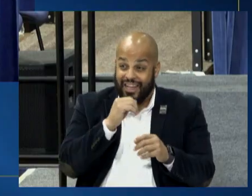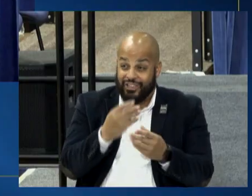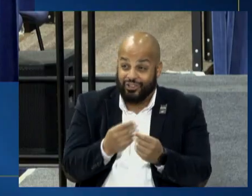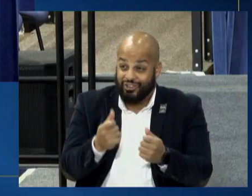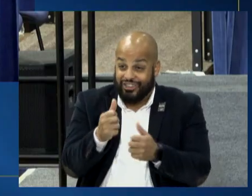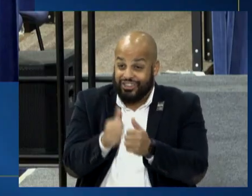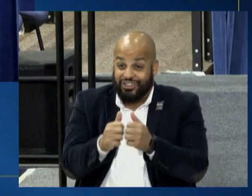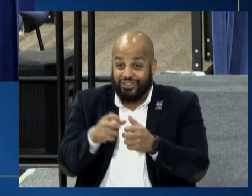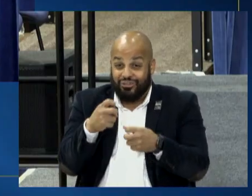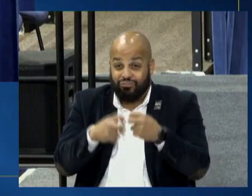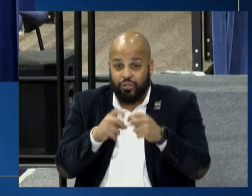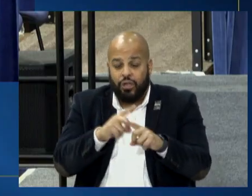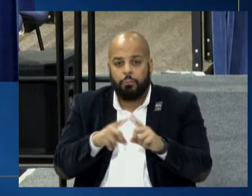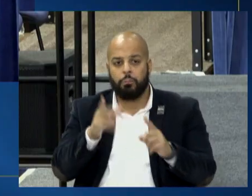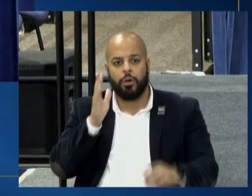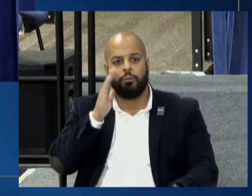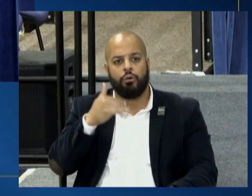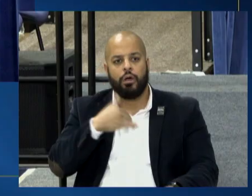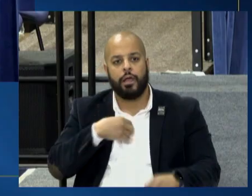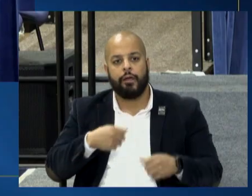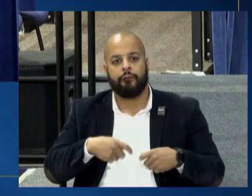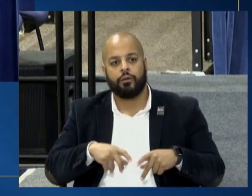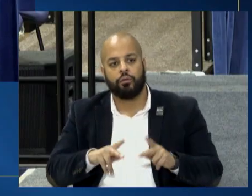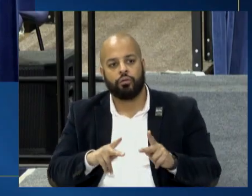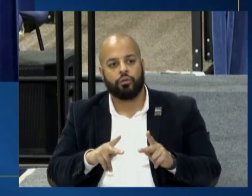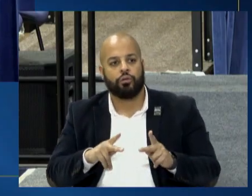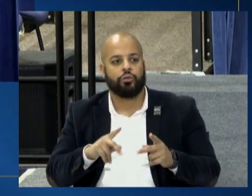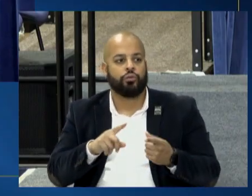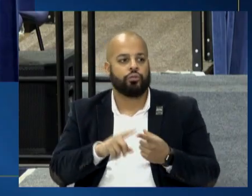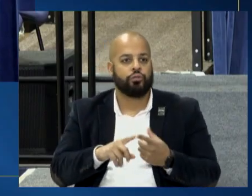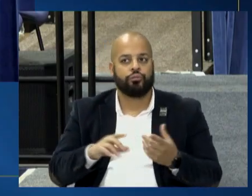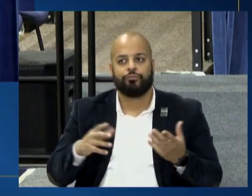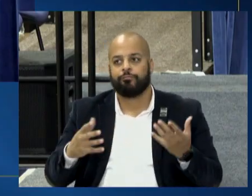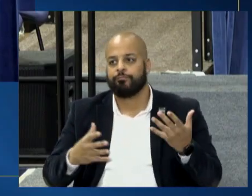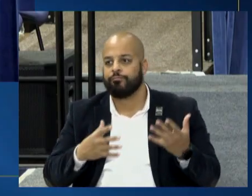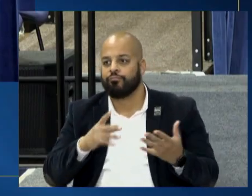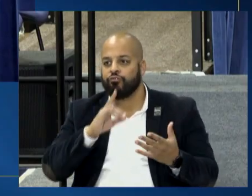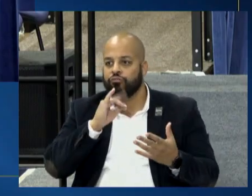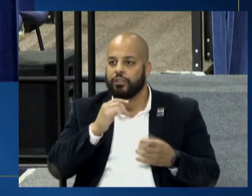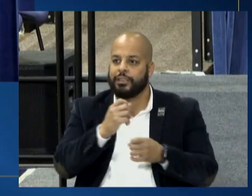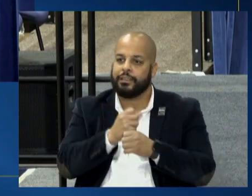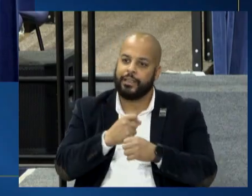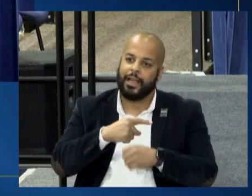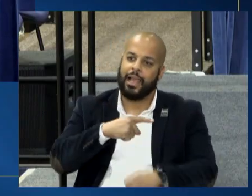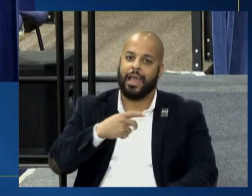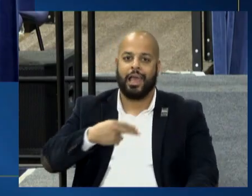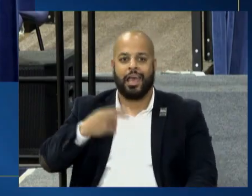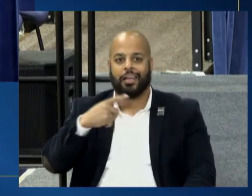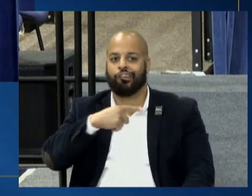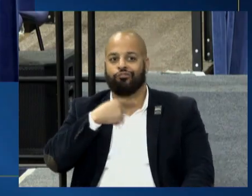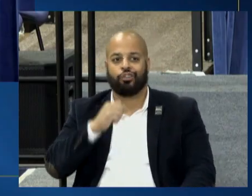disease. But it will have the opportunity to take a very high-risk approach to areas that